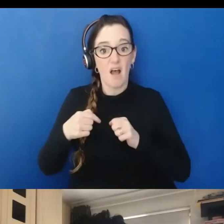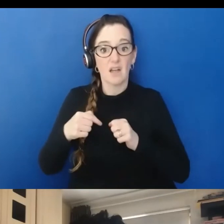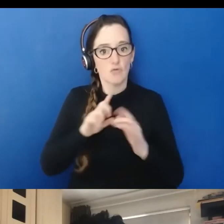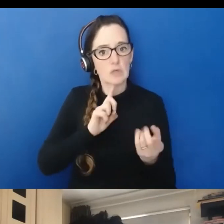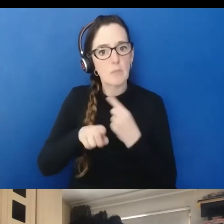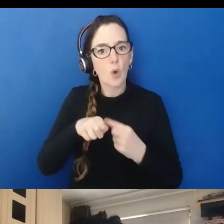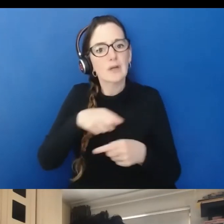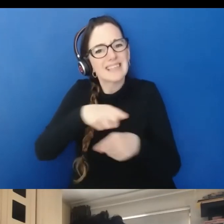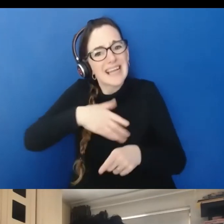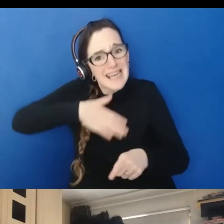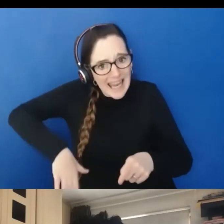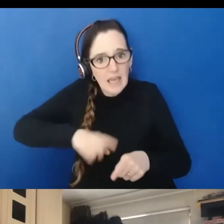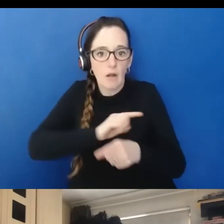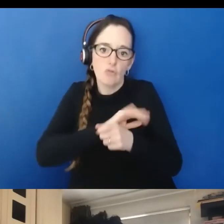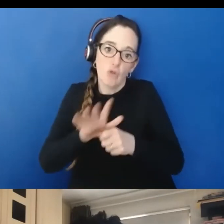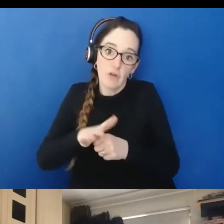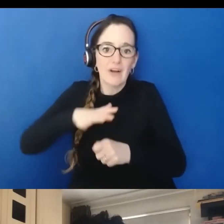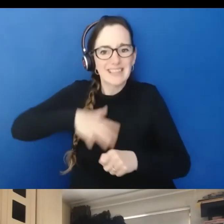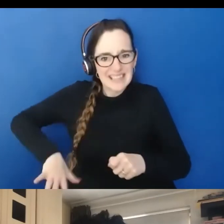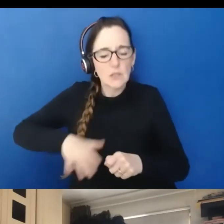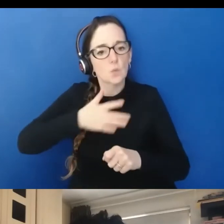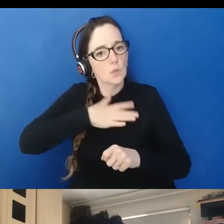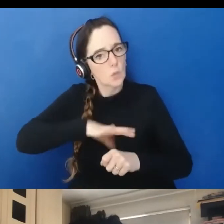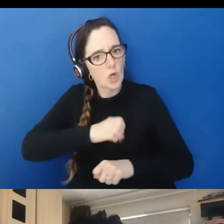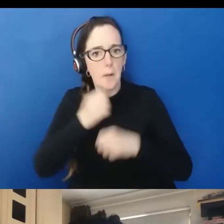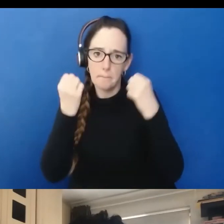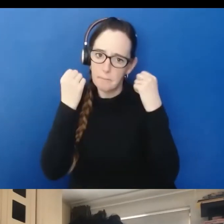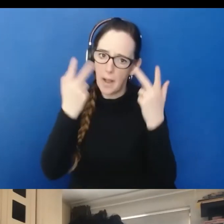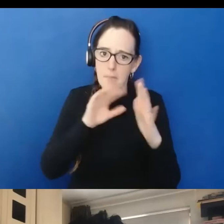and we wanted to support and we wanted to create something new that responded to the